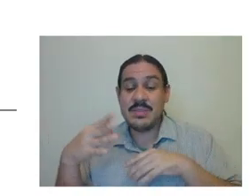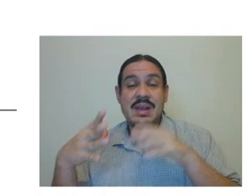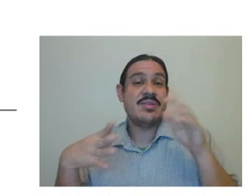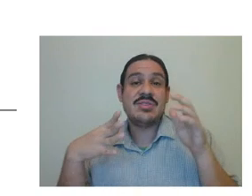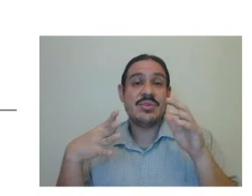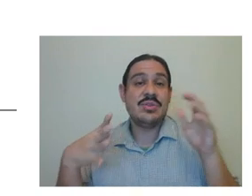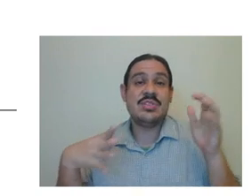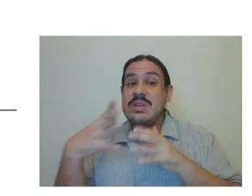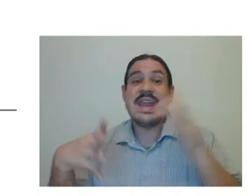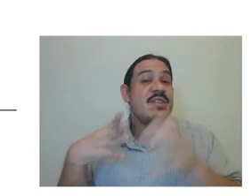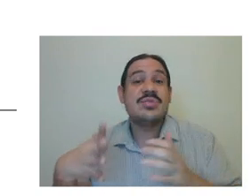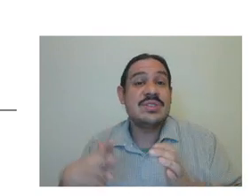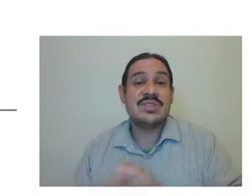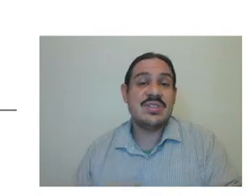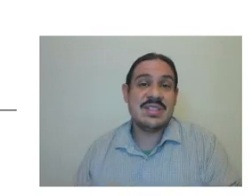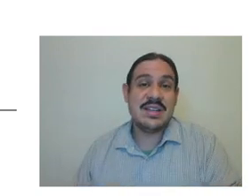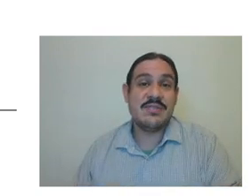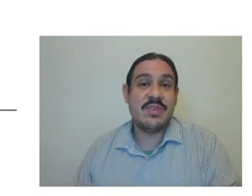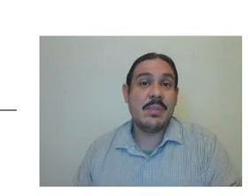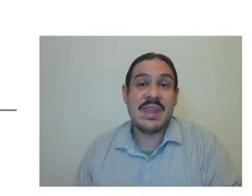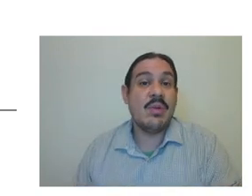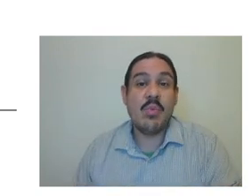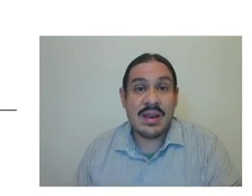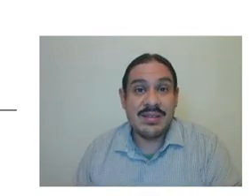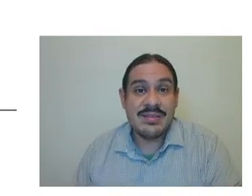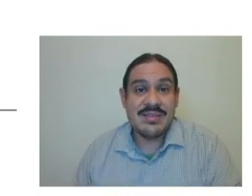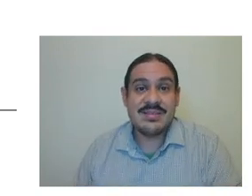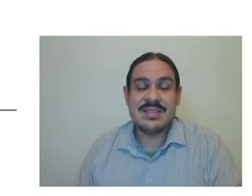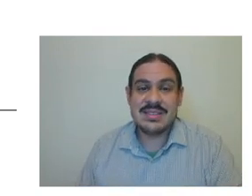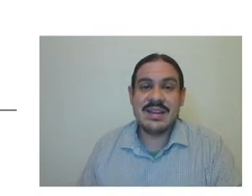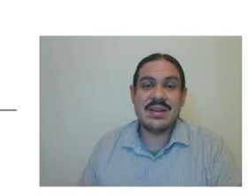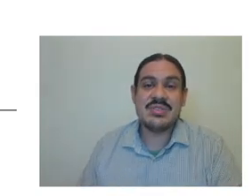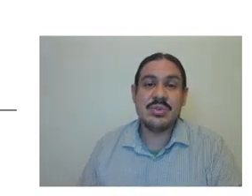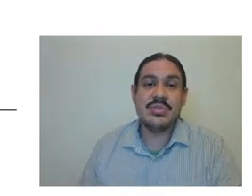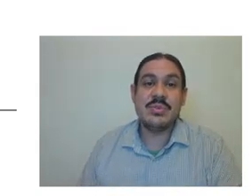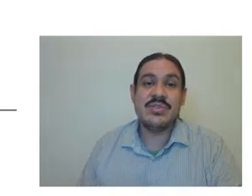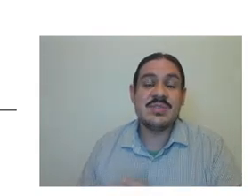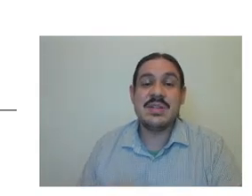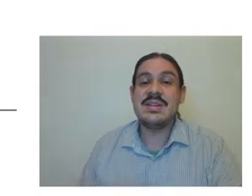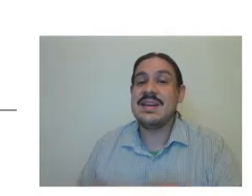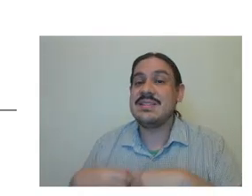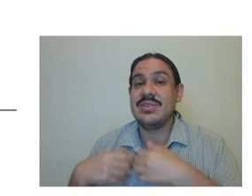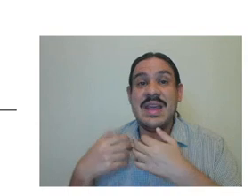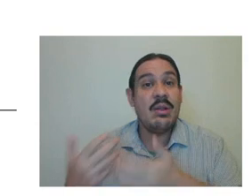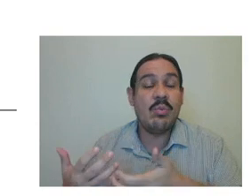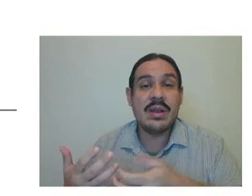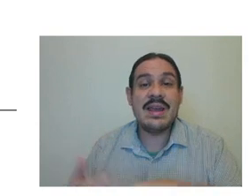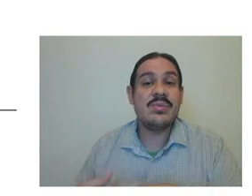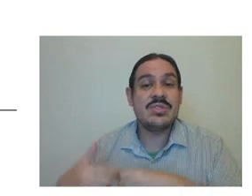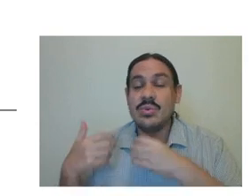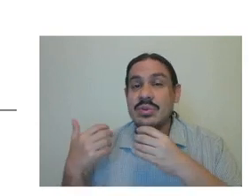native language you can have a combination of non-hearing parents